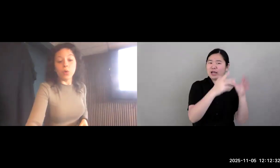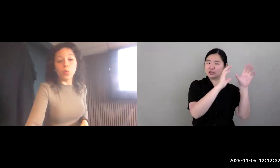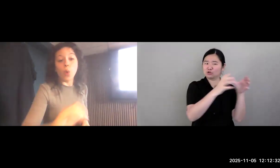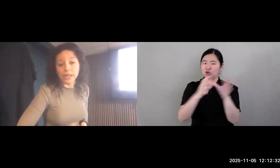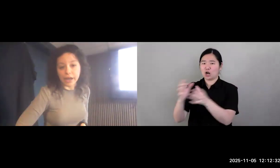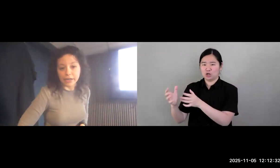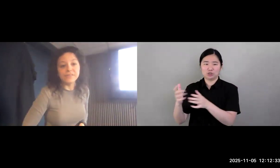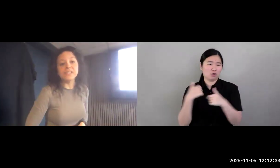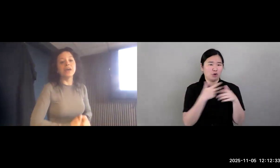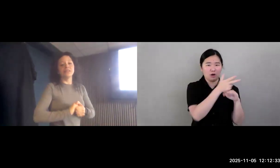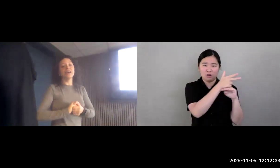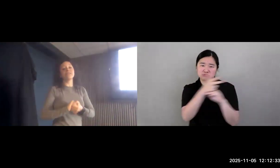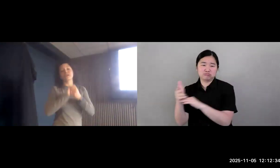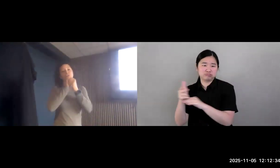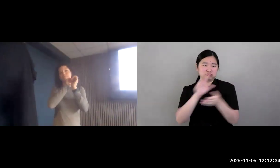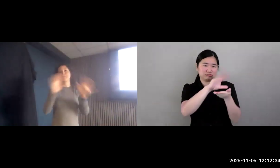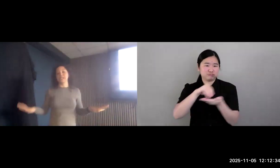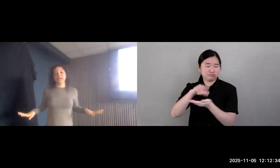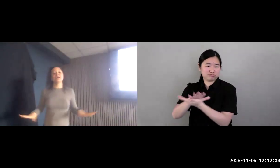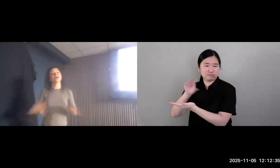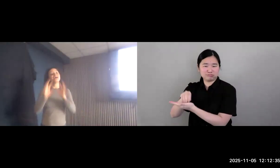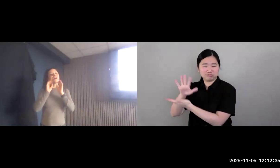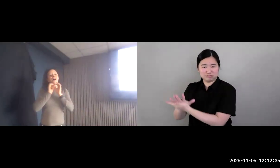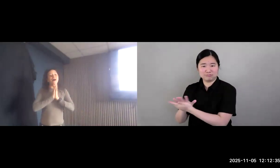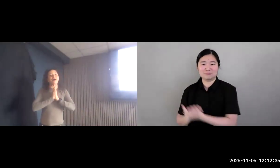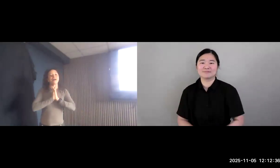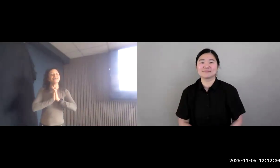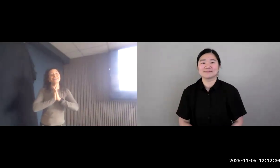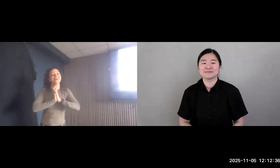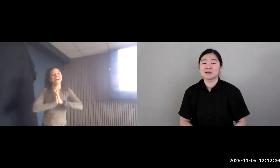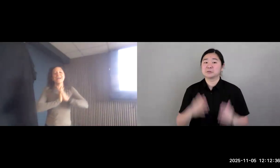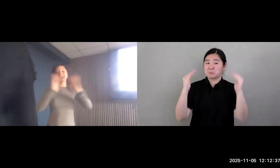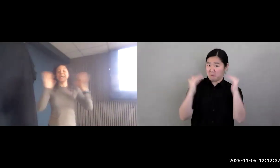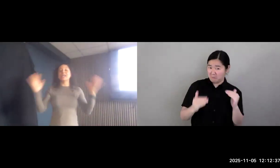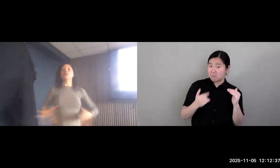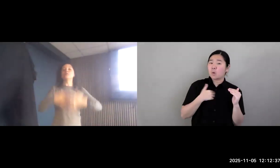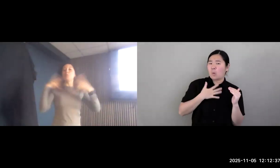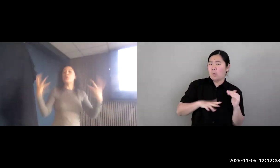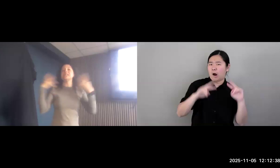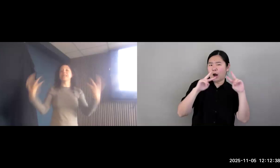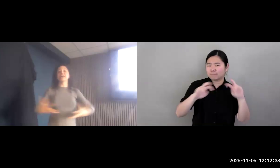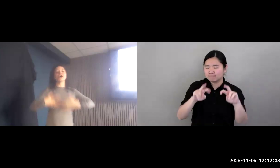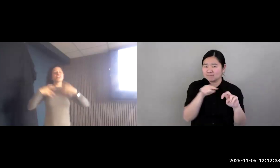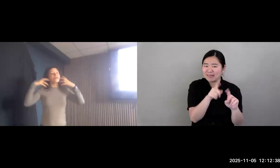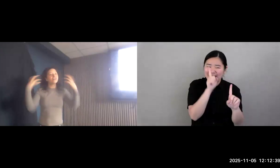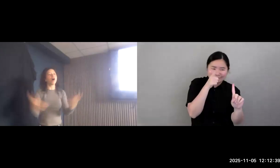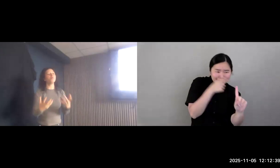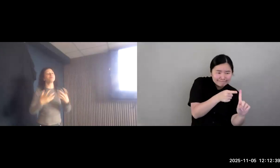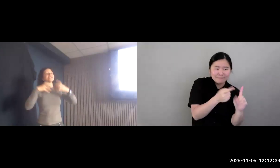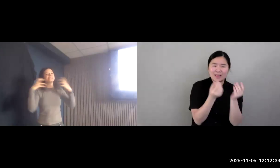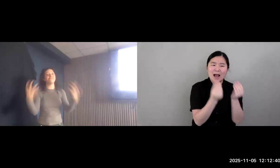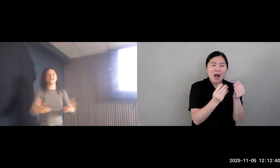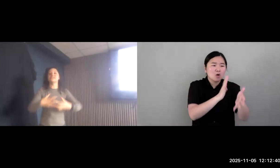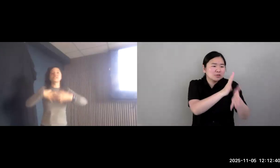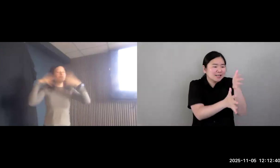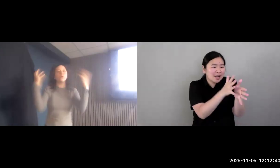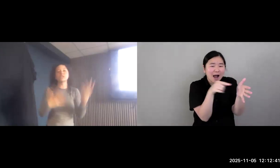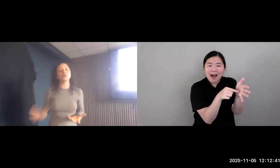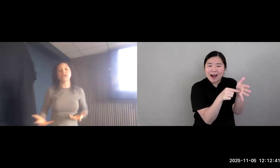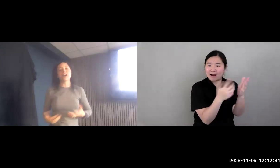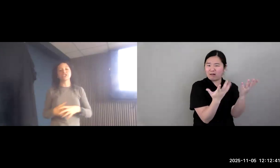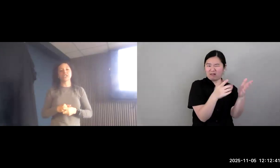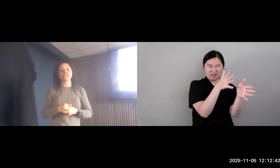Now, why narratives? Narratives are amazing. They include multi-layered, complex events, multiple characters.